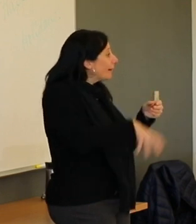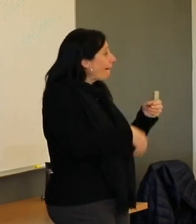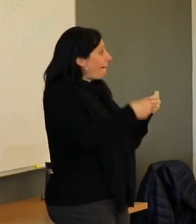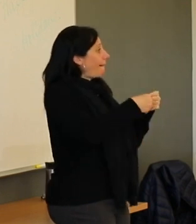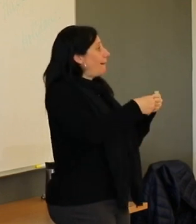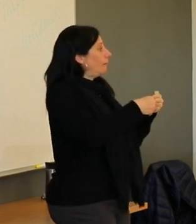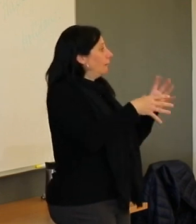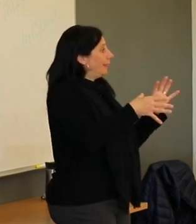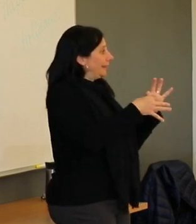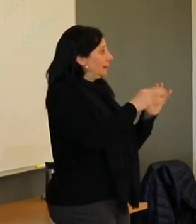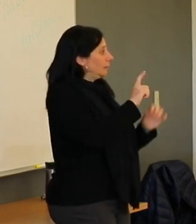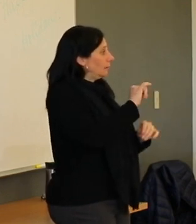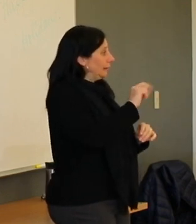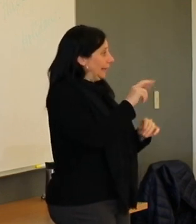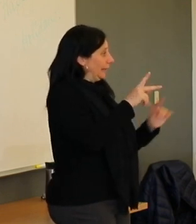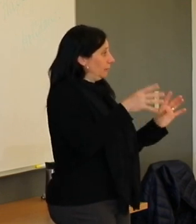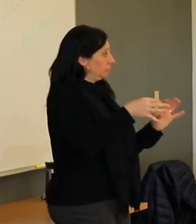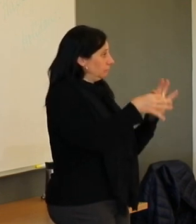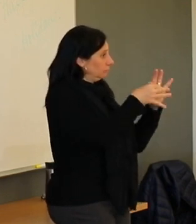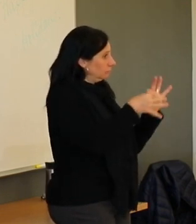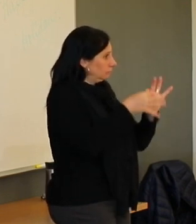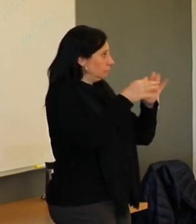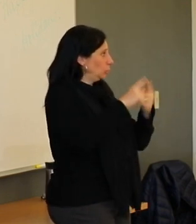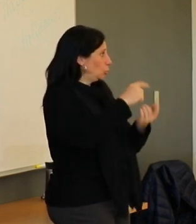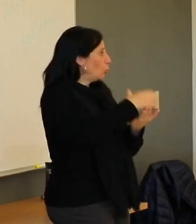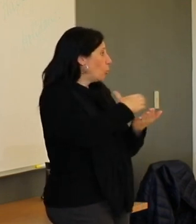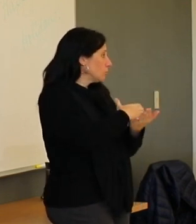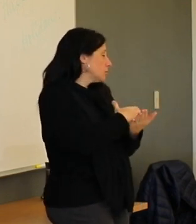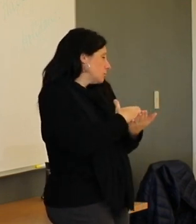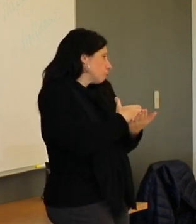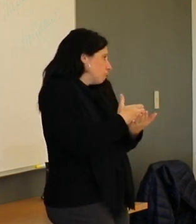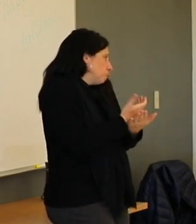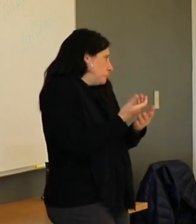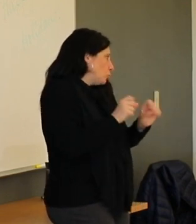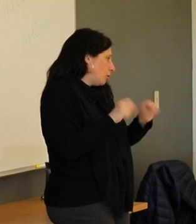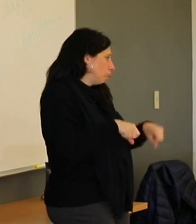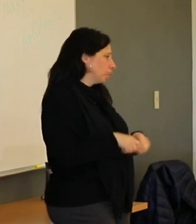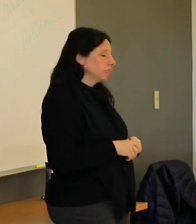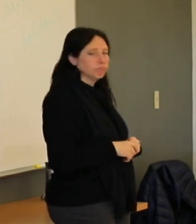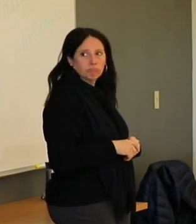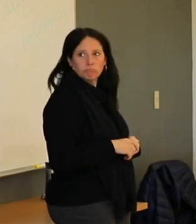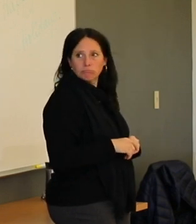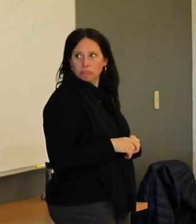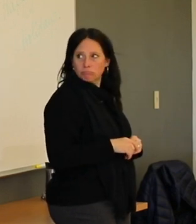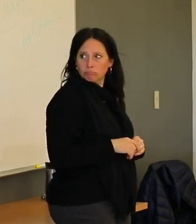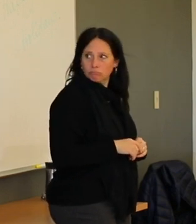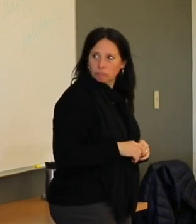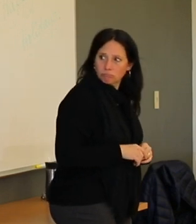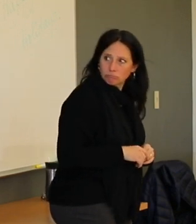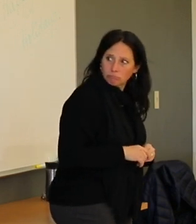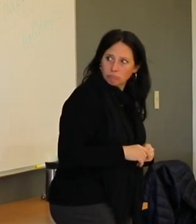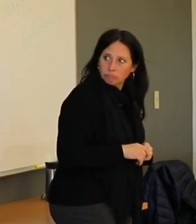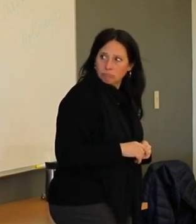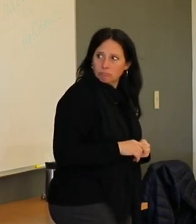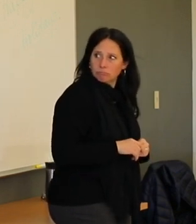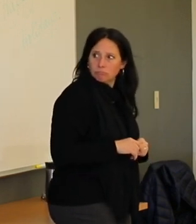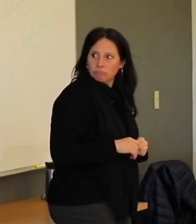Okay. And I have, a random assortment of courses that I put in my demo program.